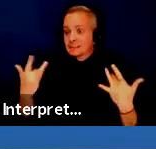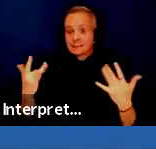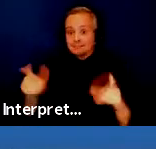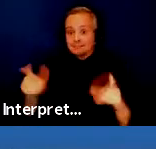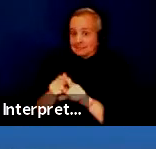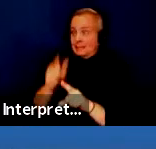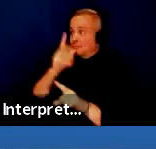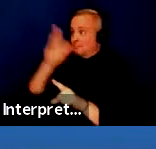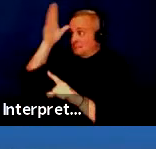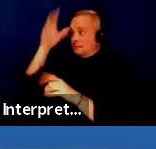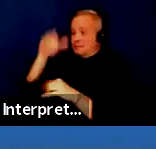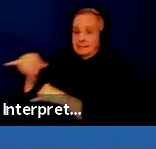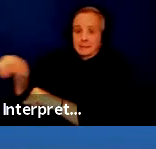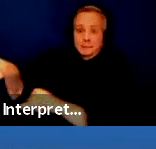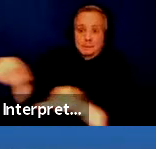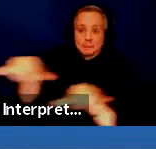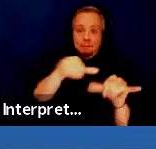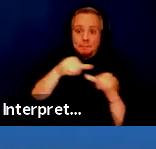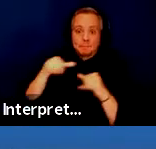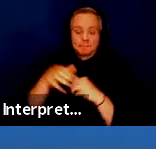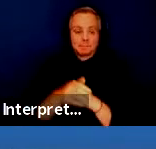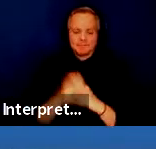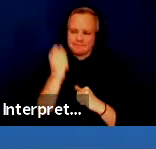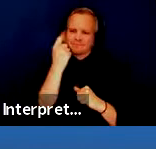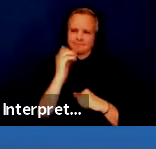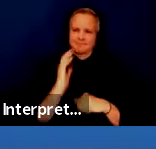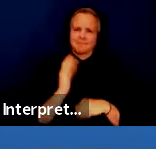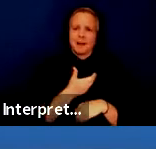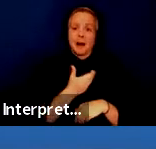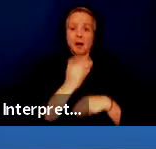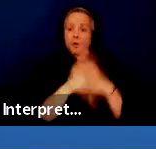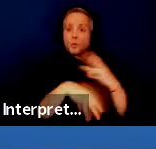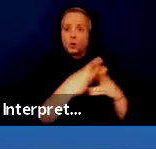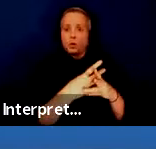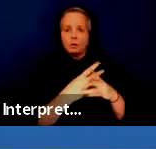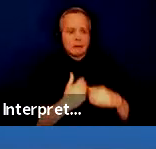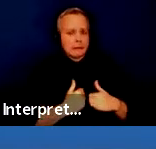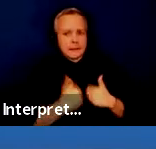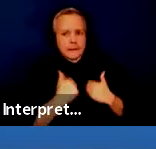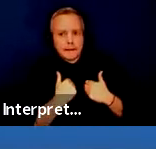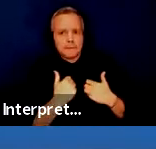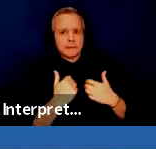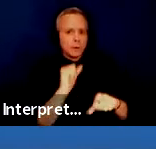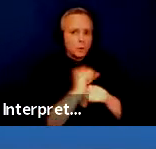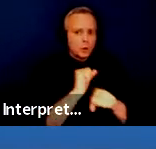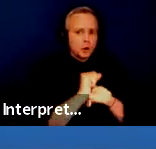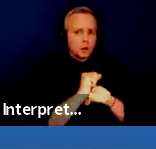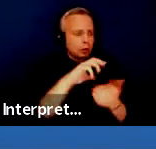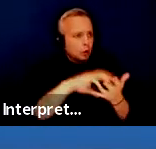THE SPACES WE LIVE, WORK, LEARN AND PLAY IN MUST BE ACCESSIBLE